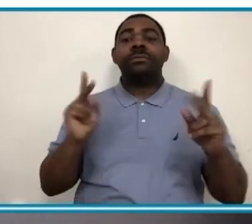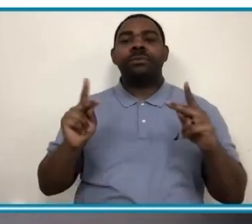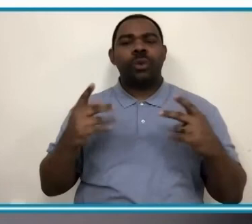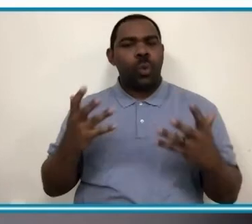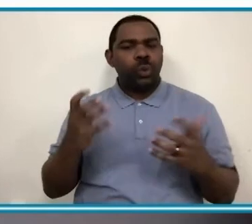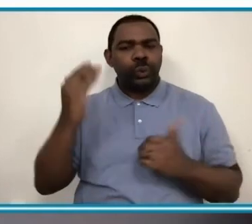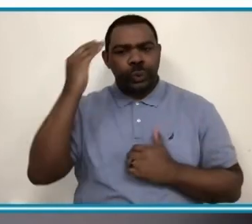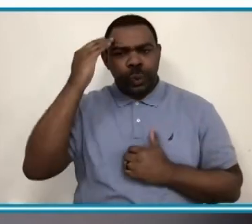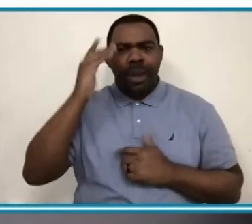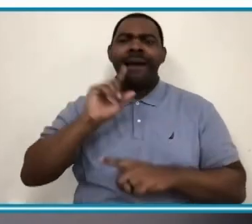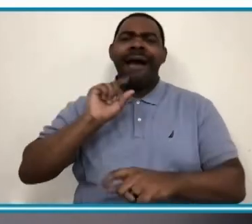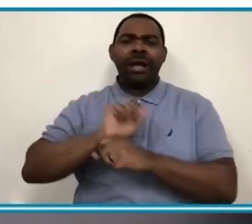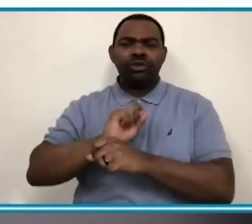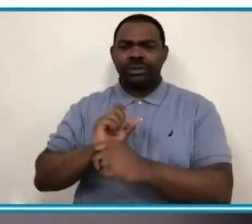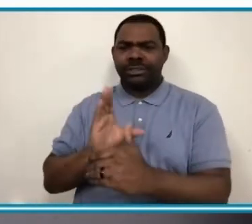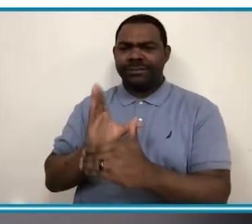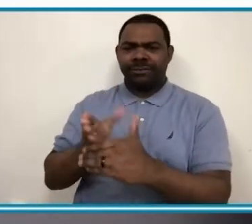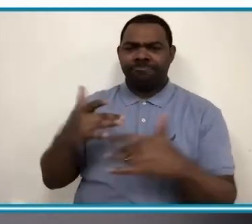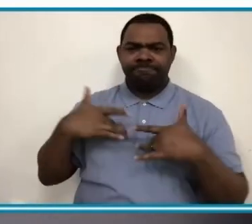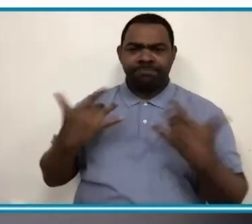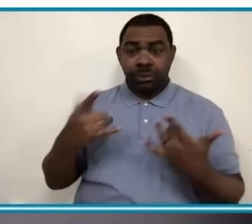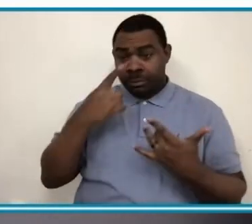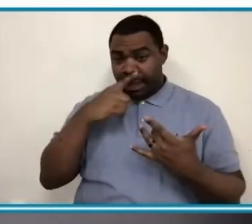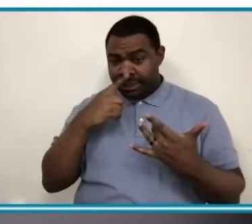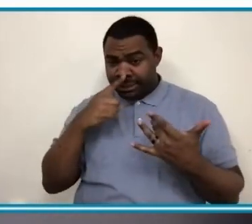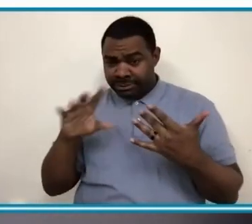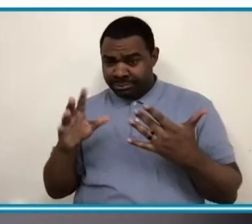If you can weave that into your response, but the next question related to biomarkers: